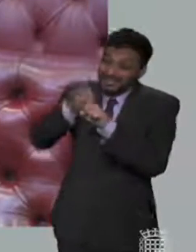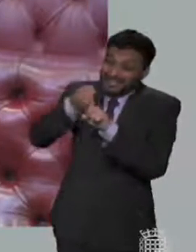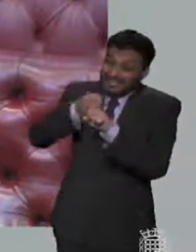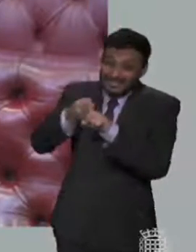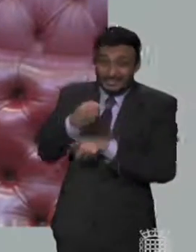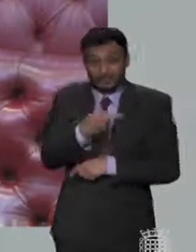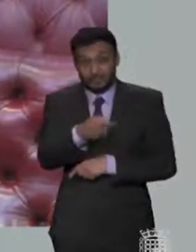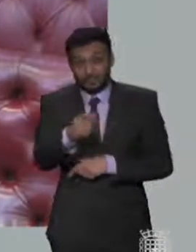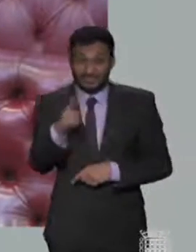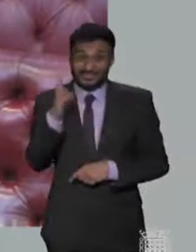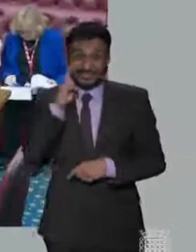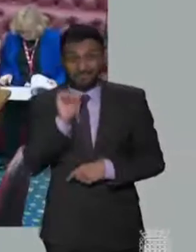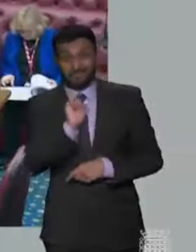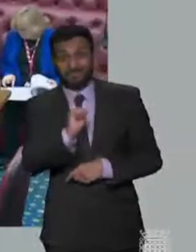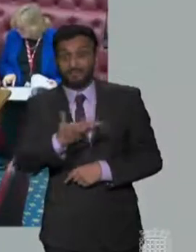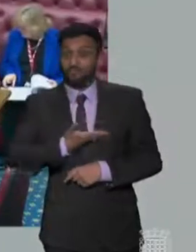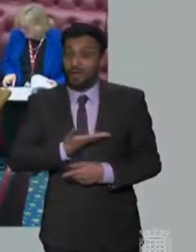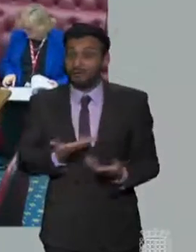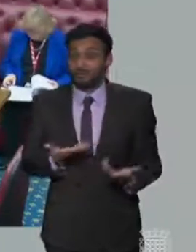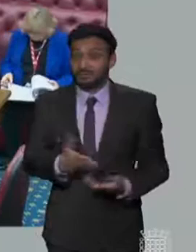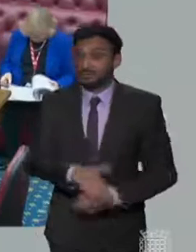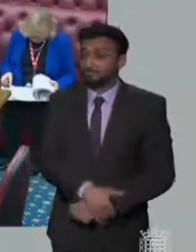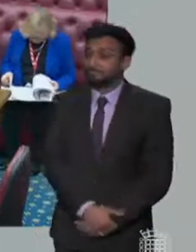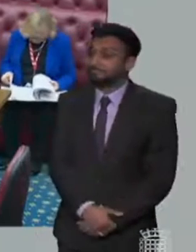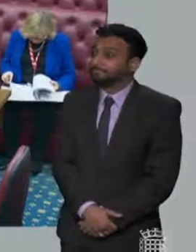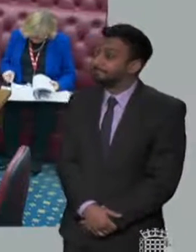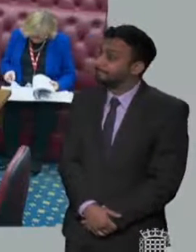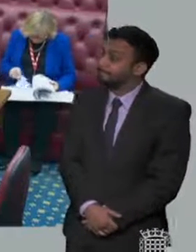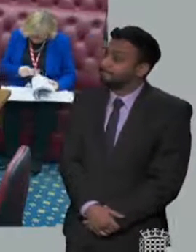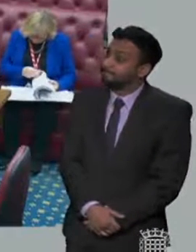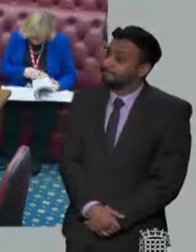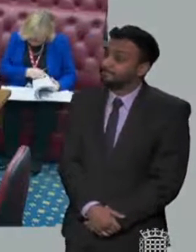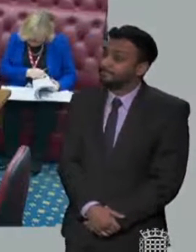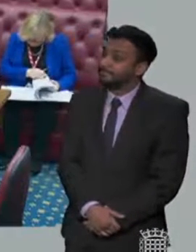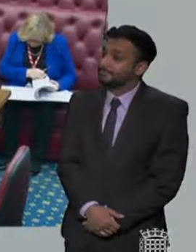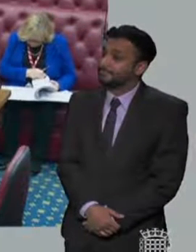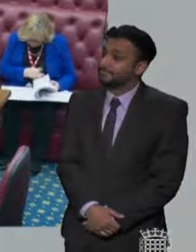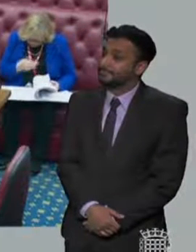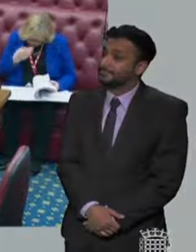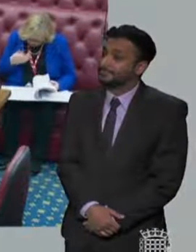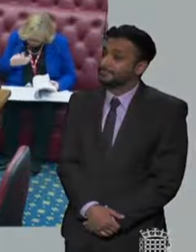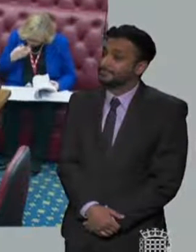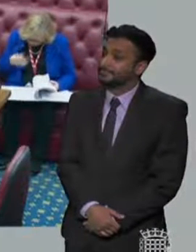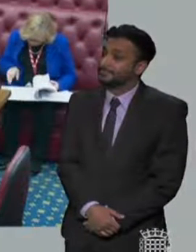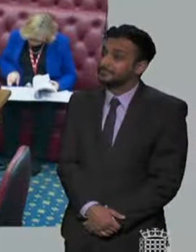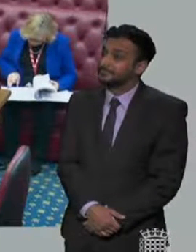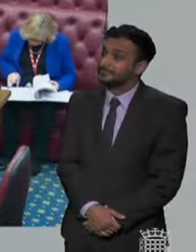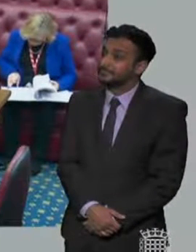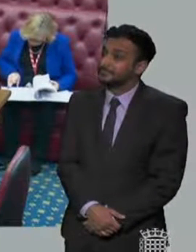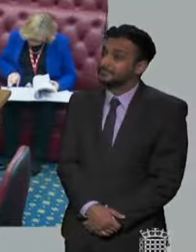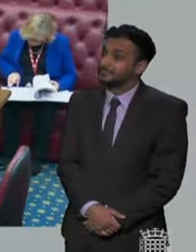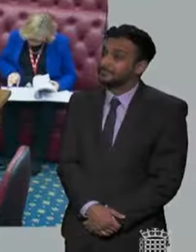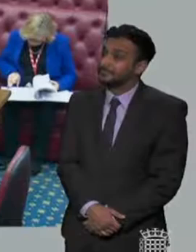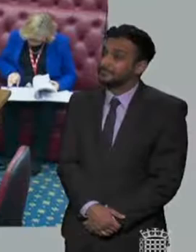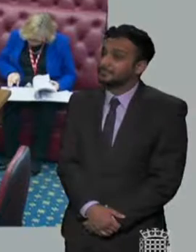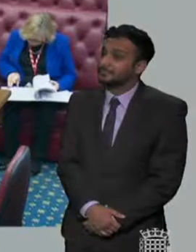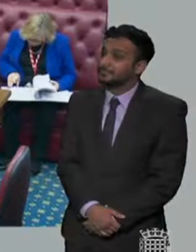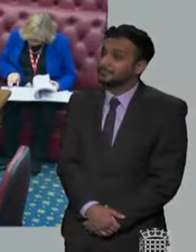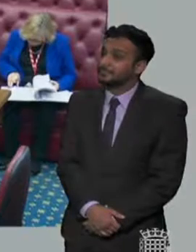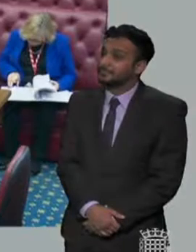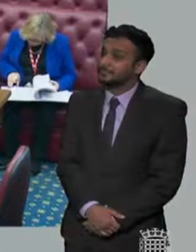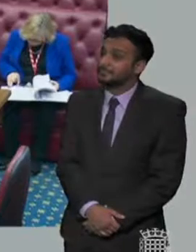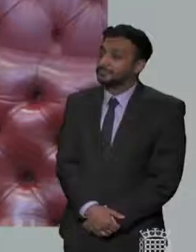these rights and this will be a tremendous opportunity for promoting um opportunities